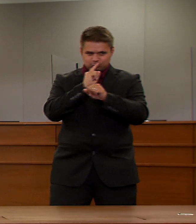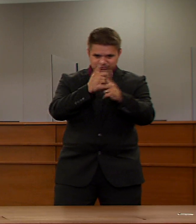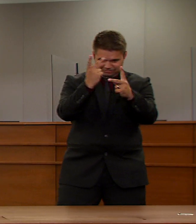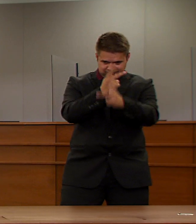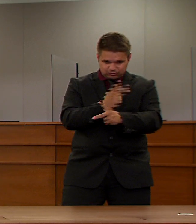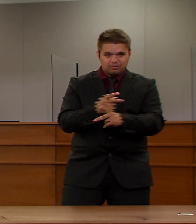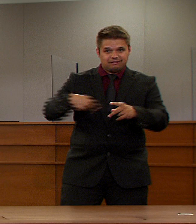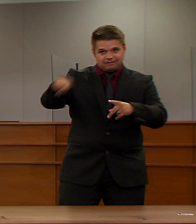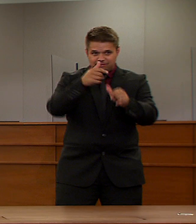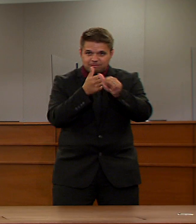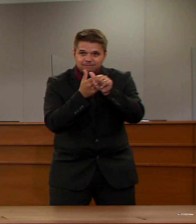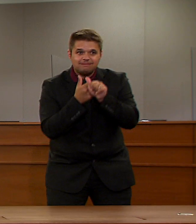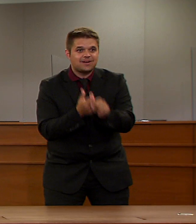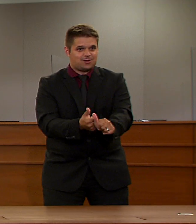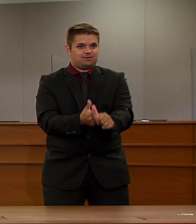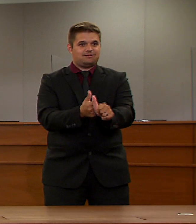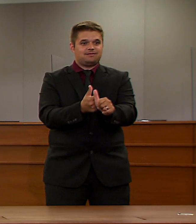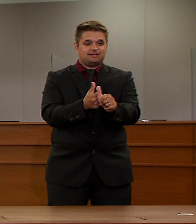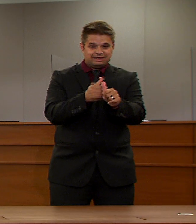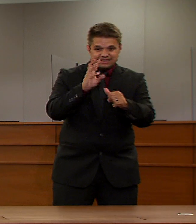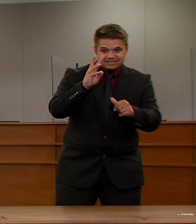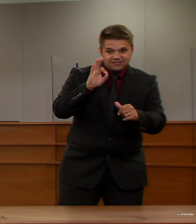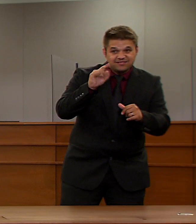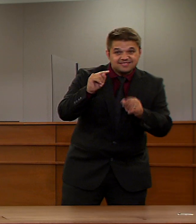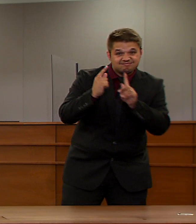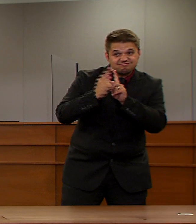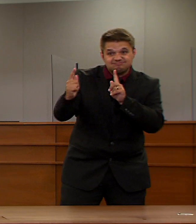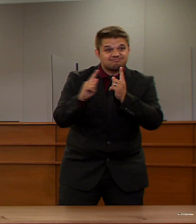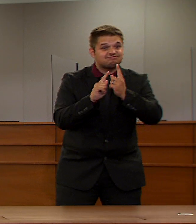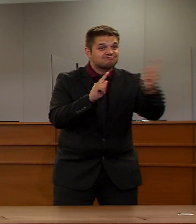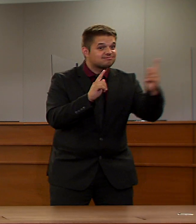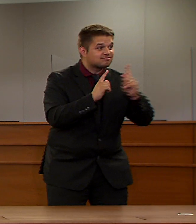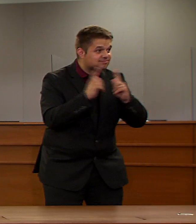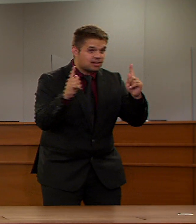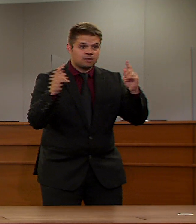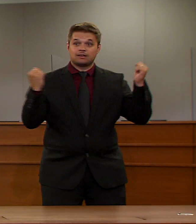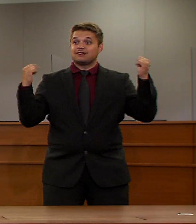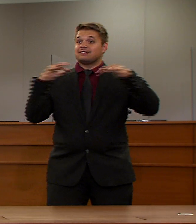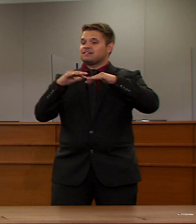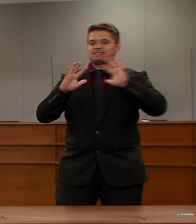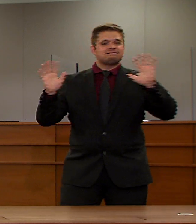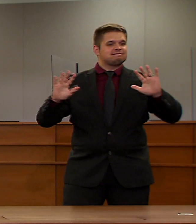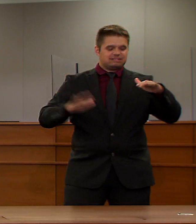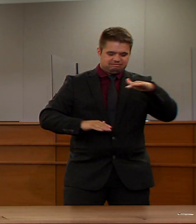Limit participation in social gatherings to only five individuals and wear a mask.